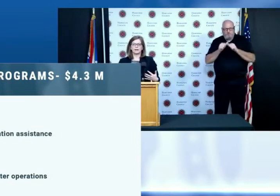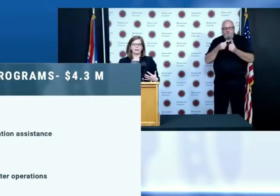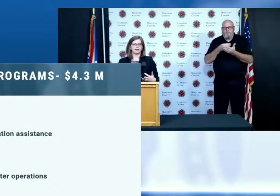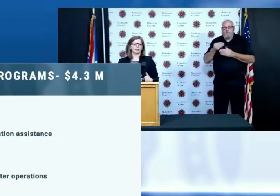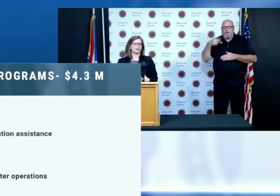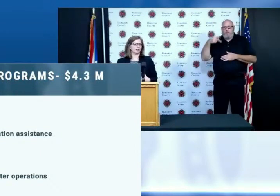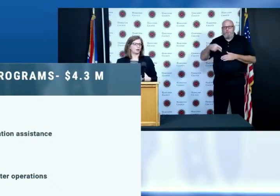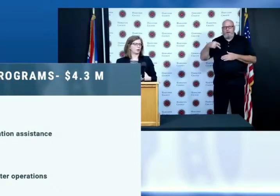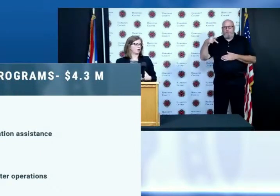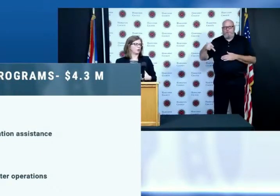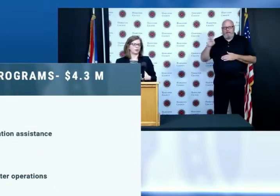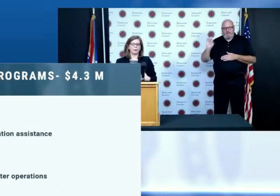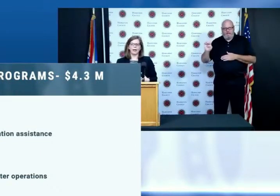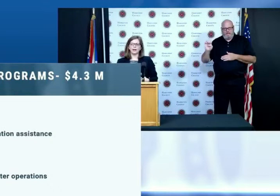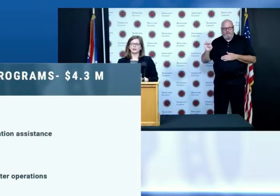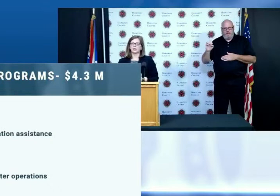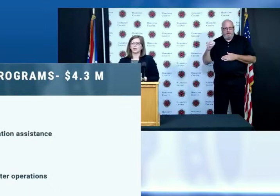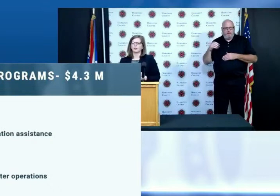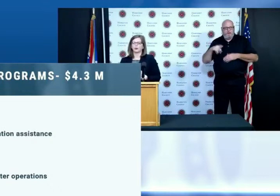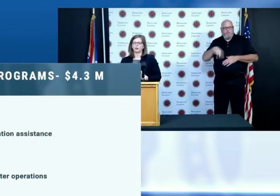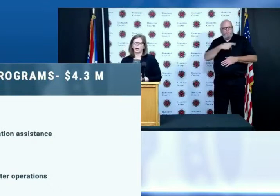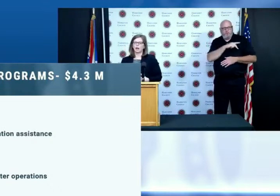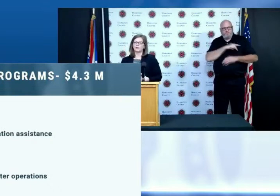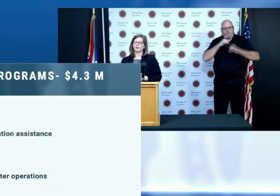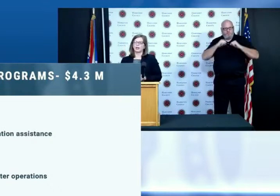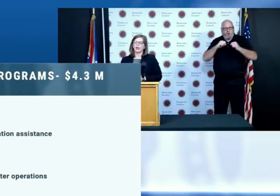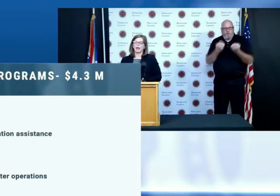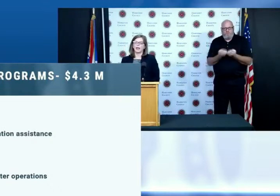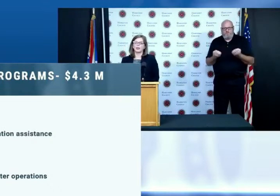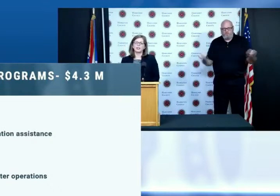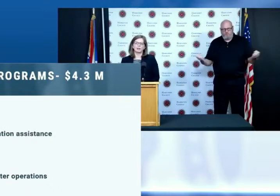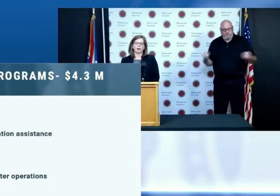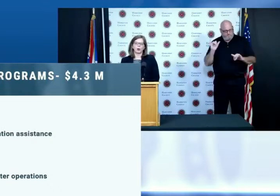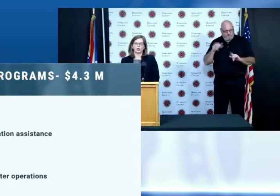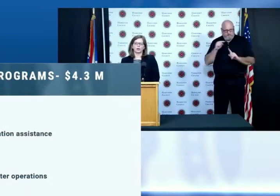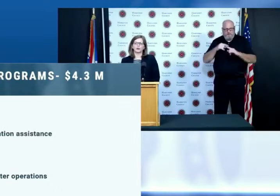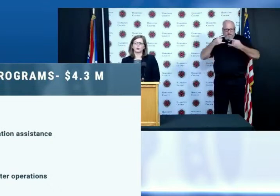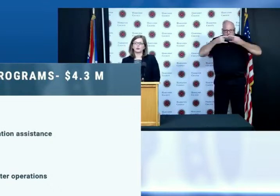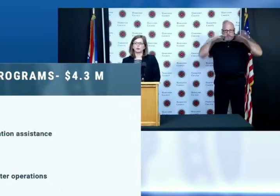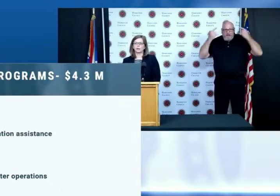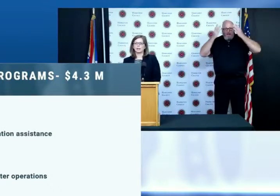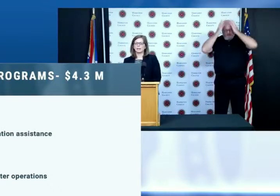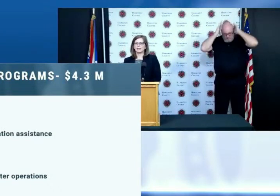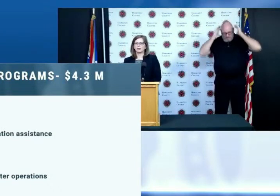need to continue to to mask for gloves and the need of our partners so we do want to continue